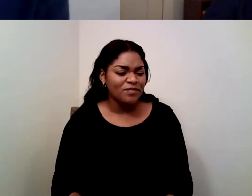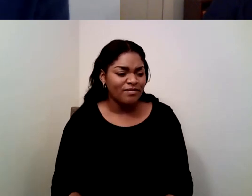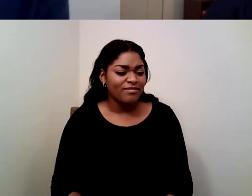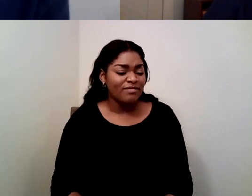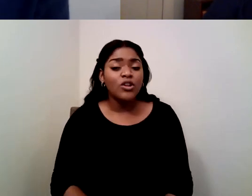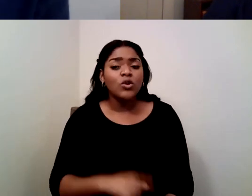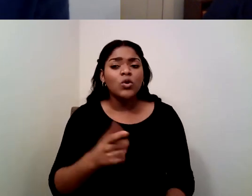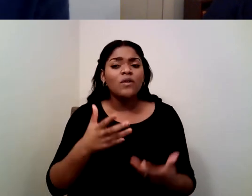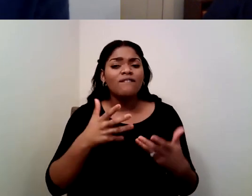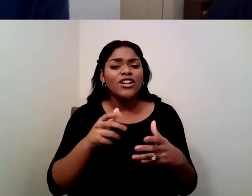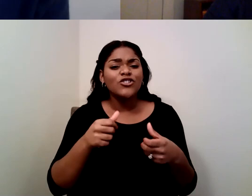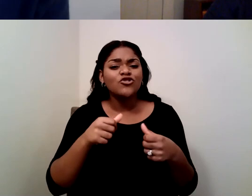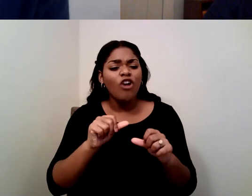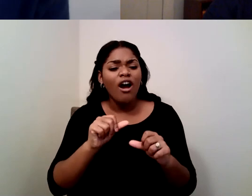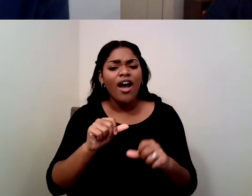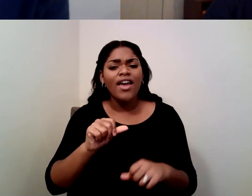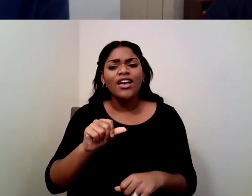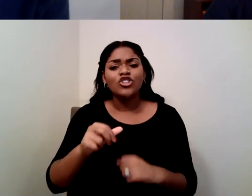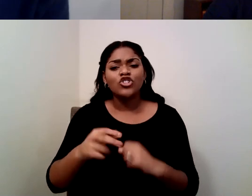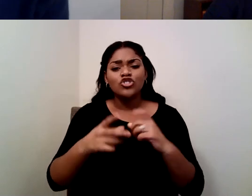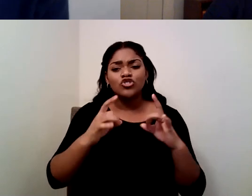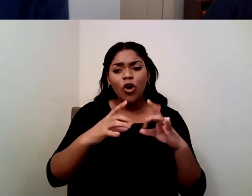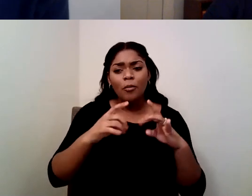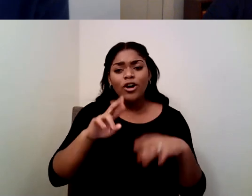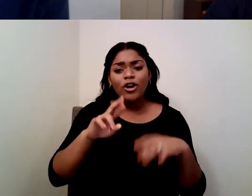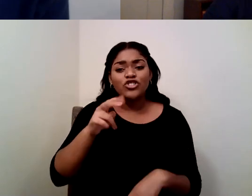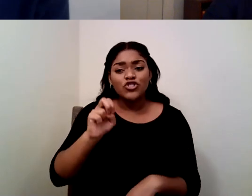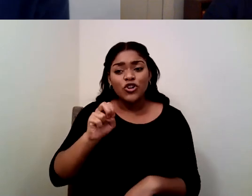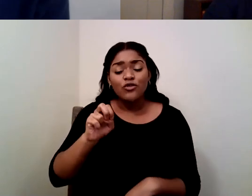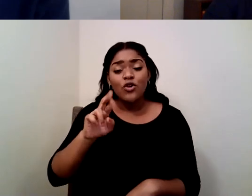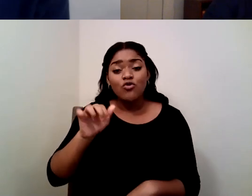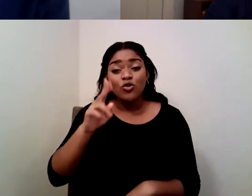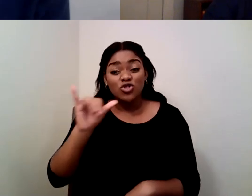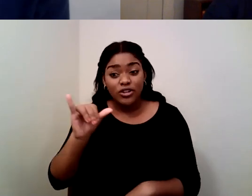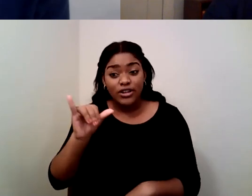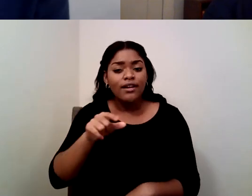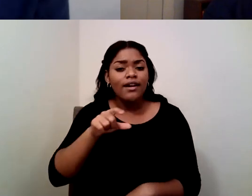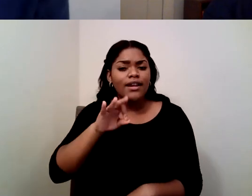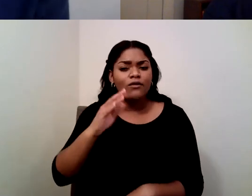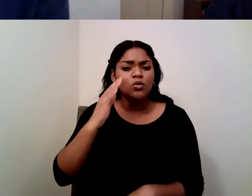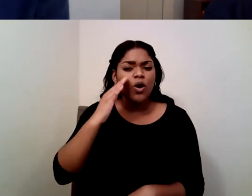Starbucks reserve roastery and if you are familiar to any roasts that